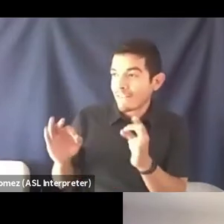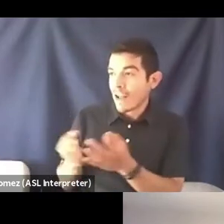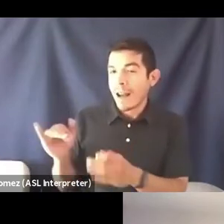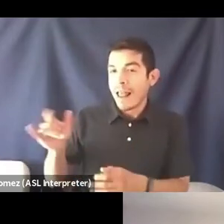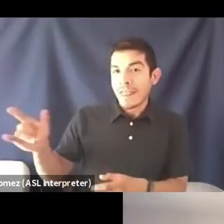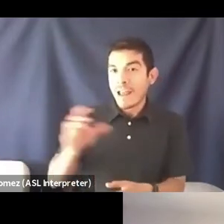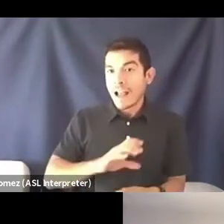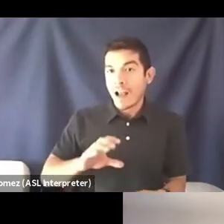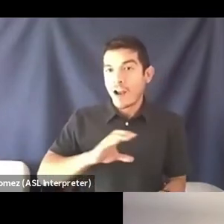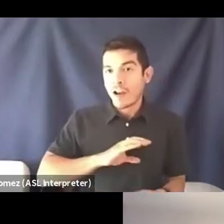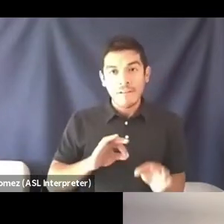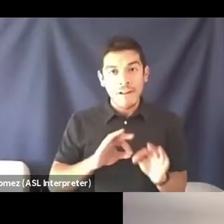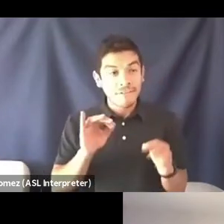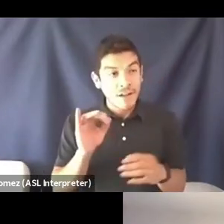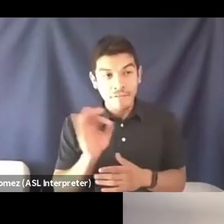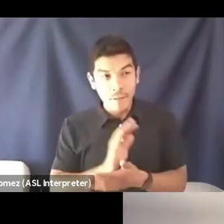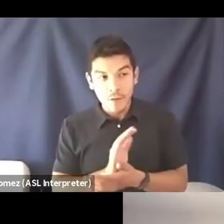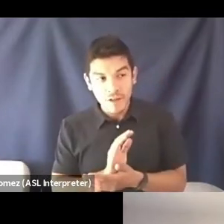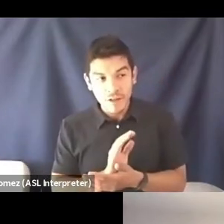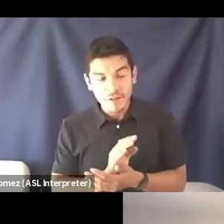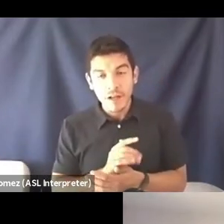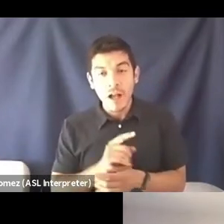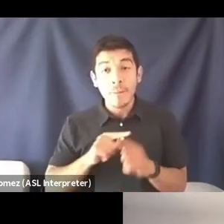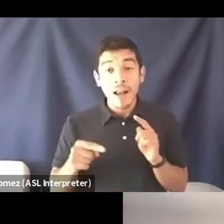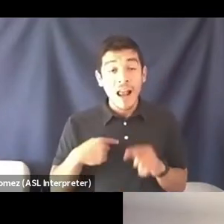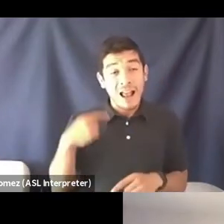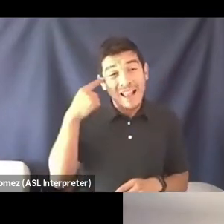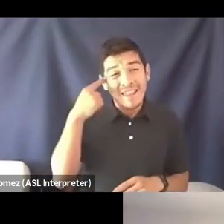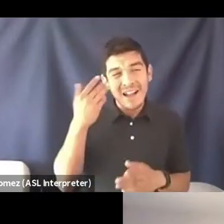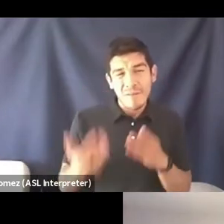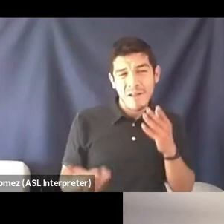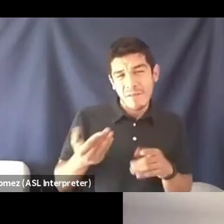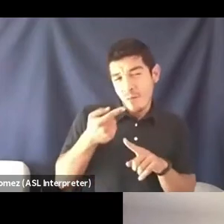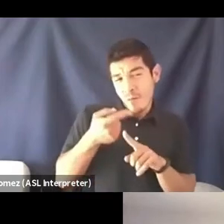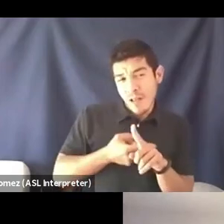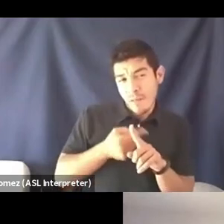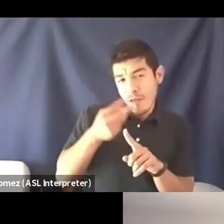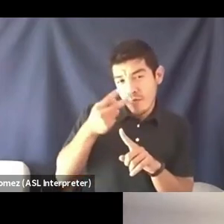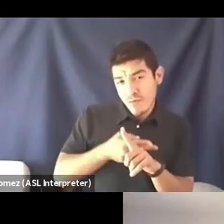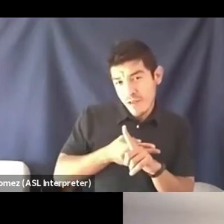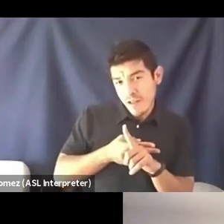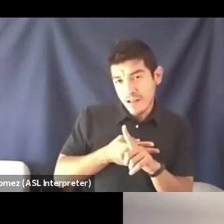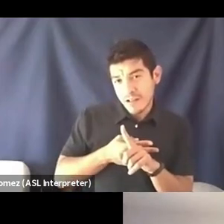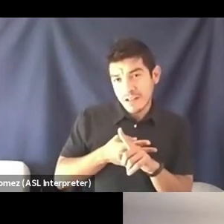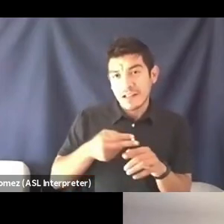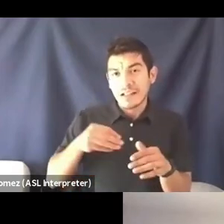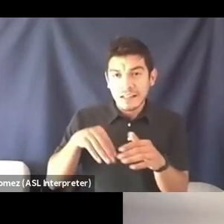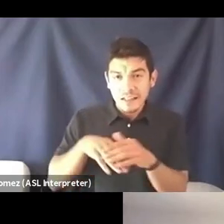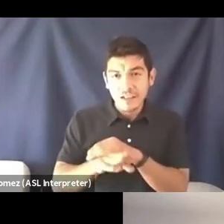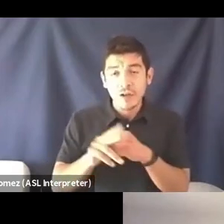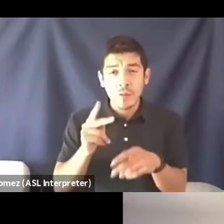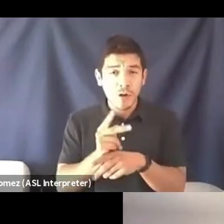of the film. But I think it was like maybe a month or two into production, into filming.